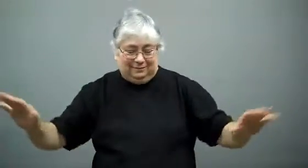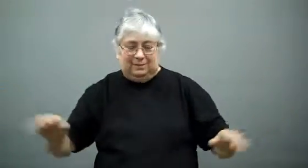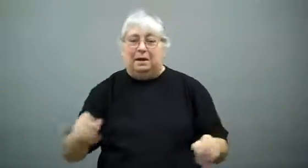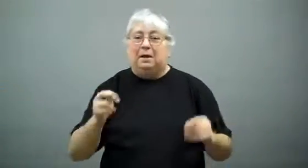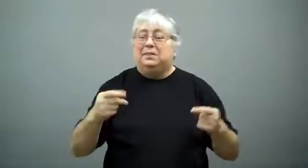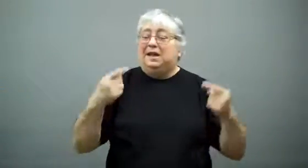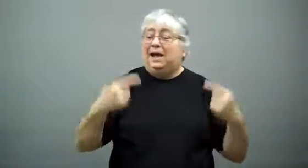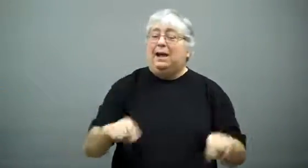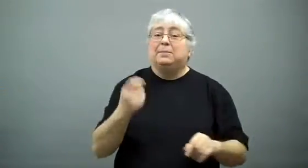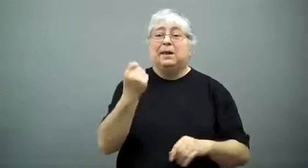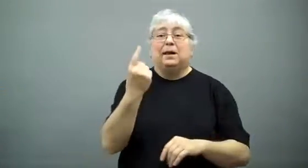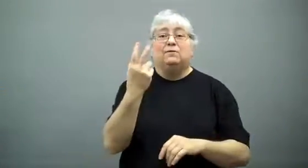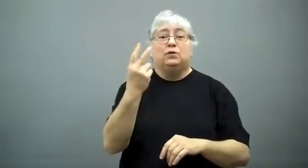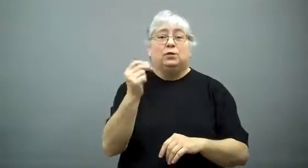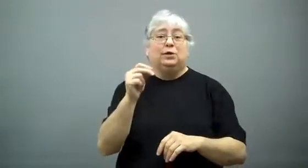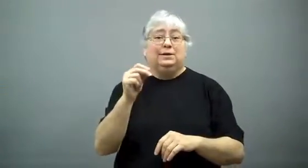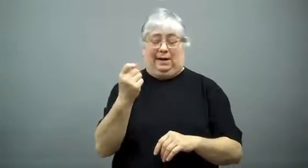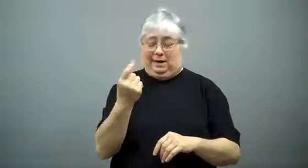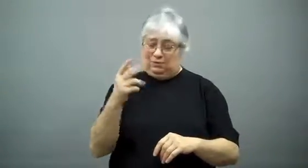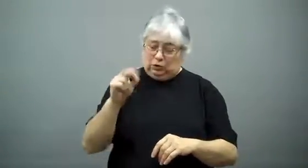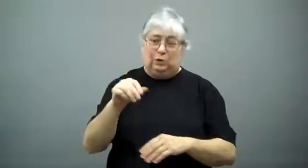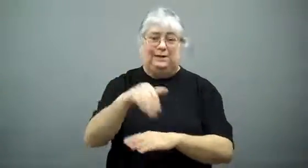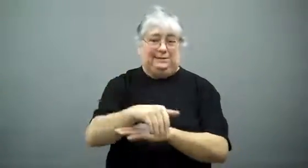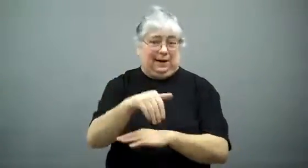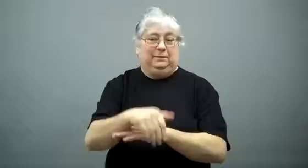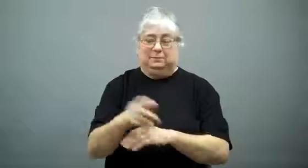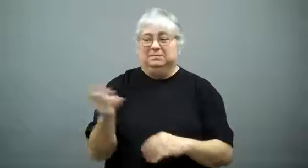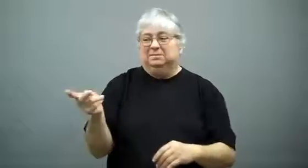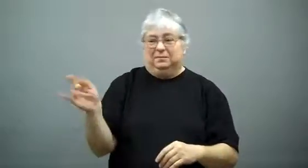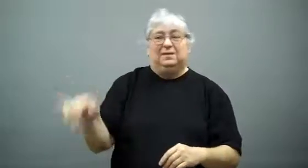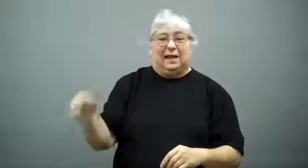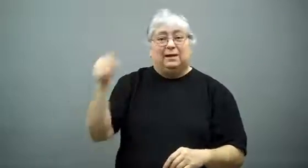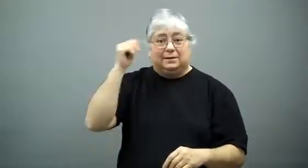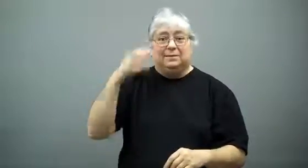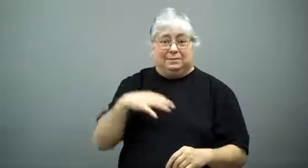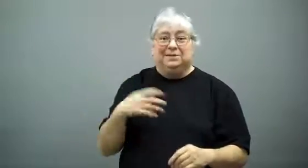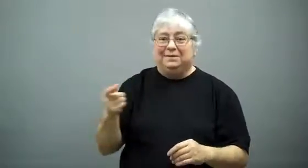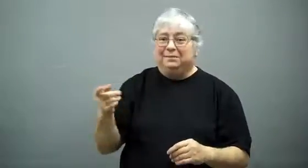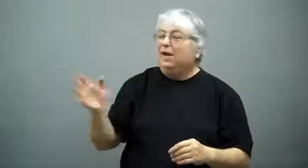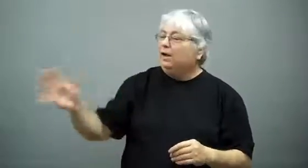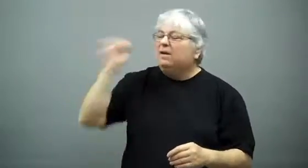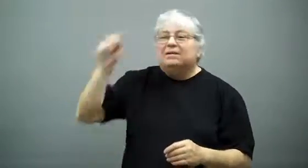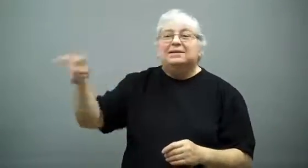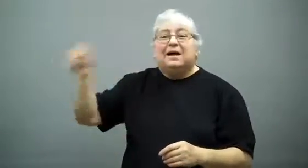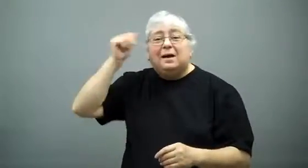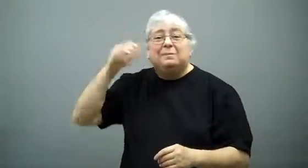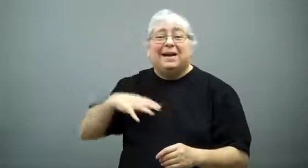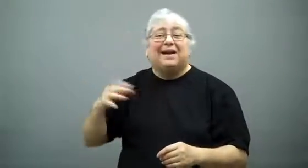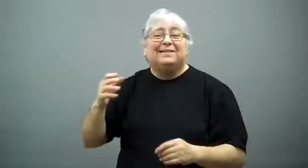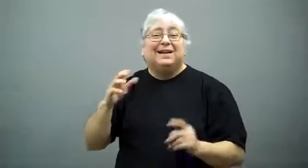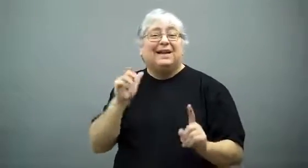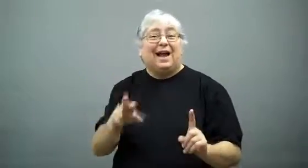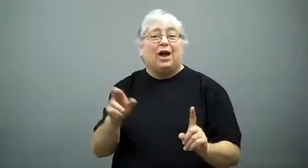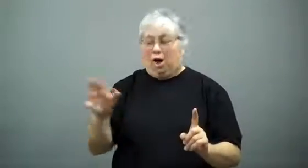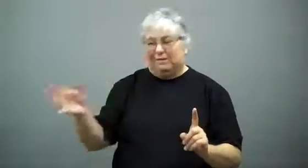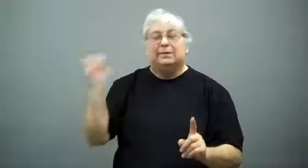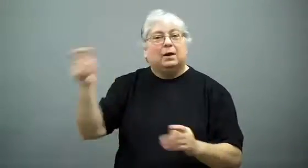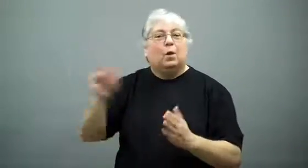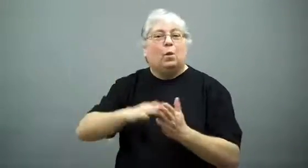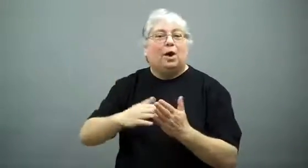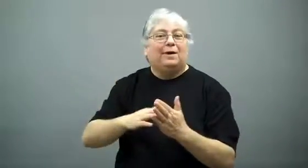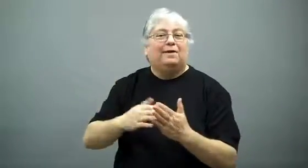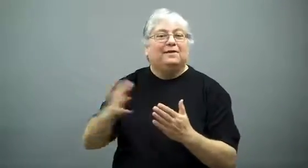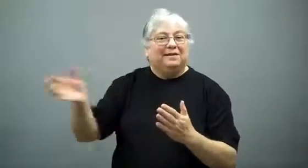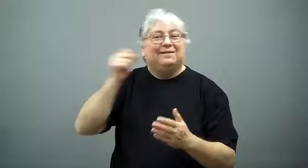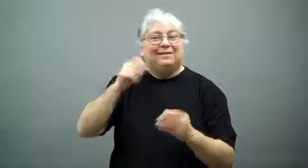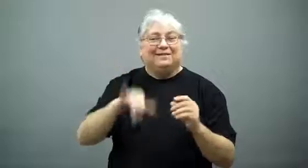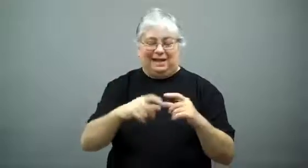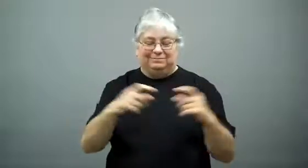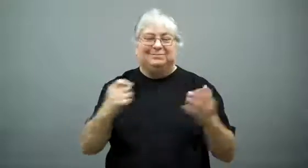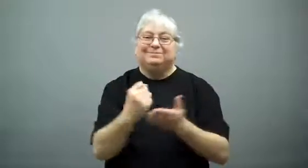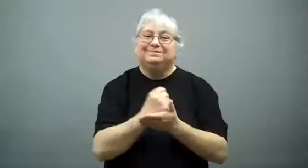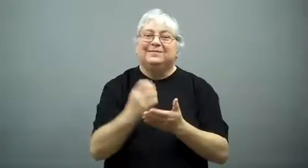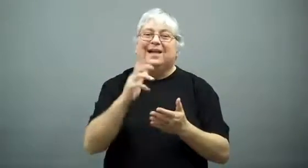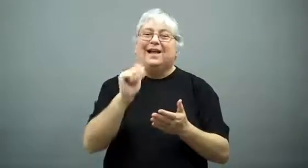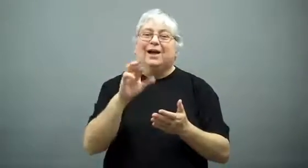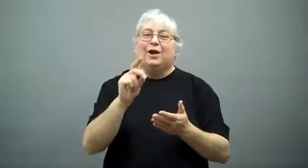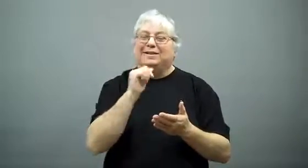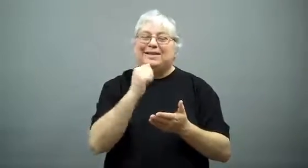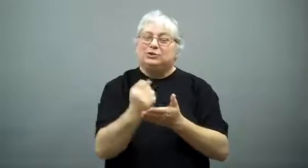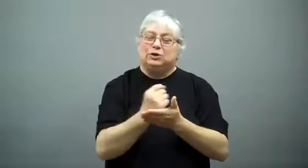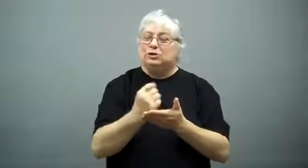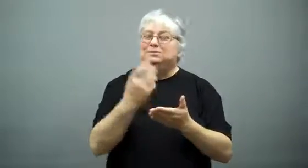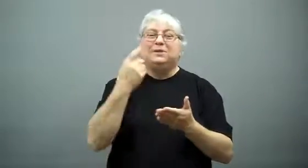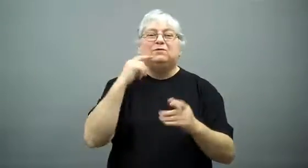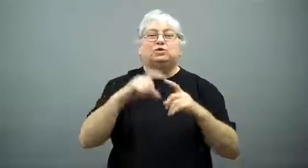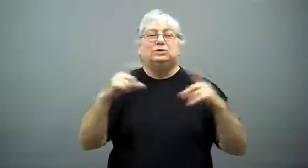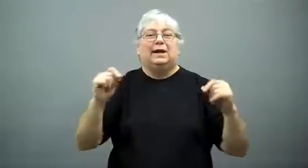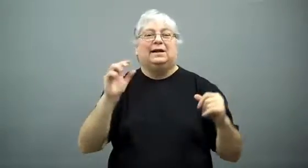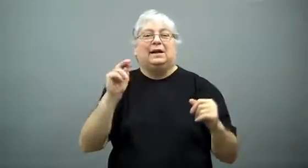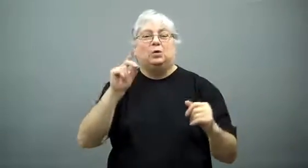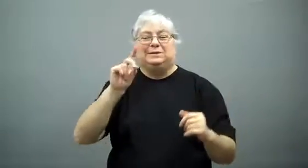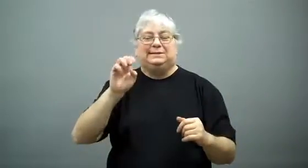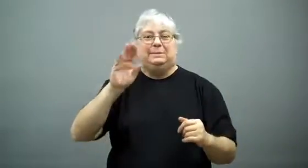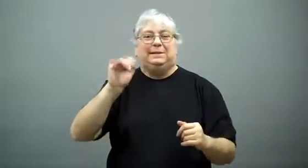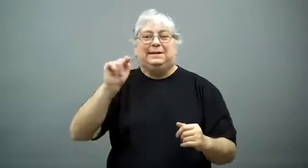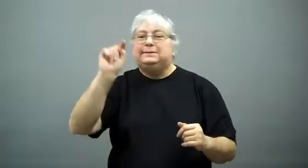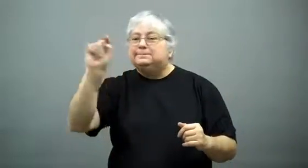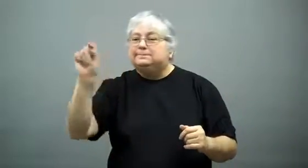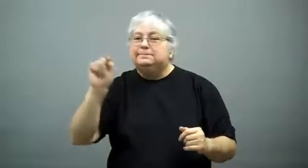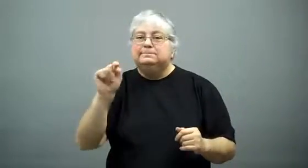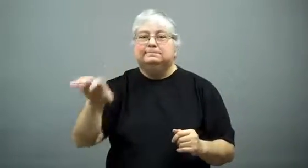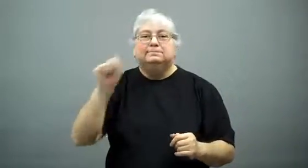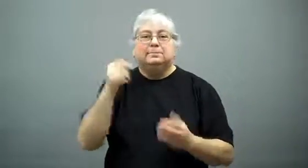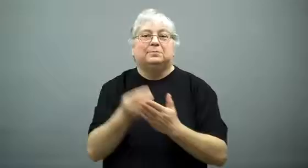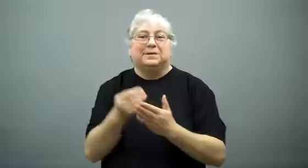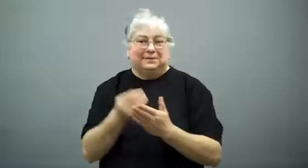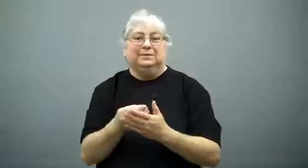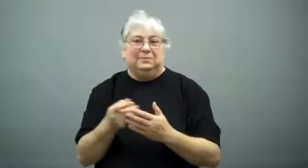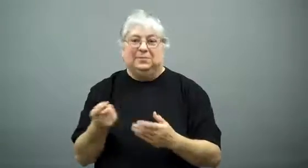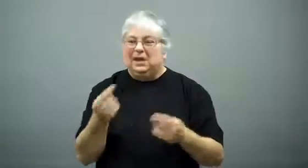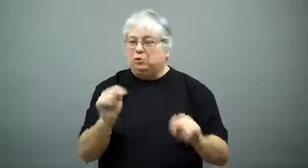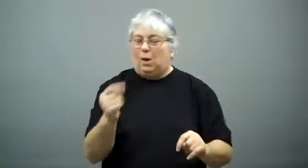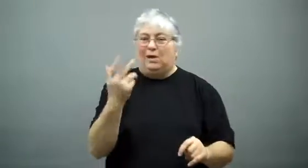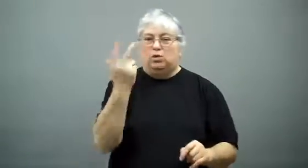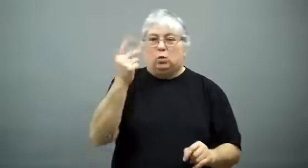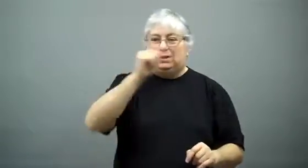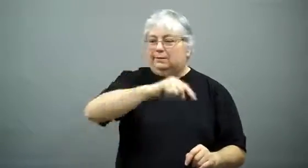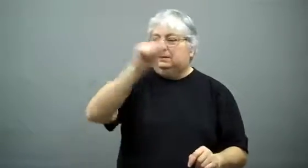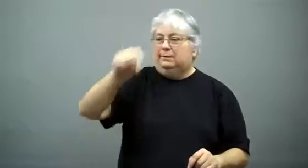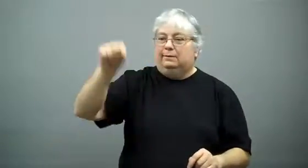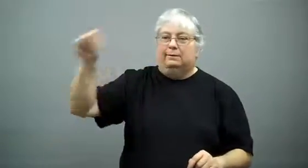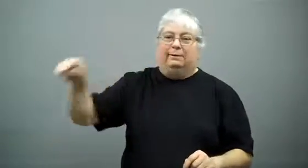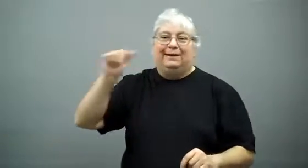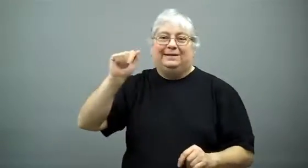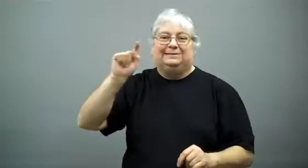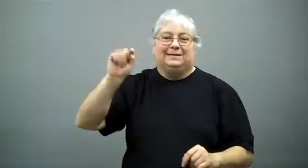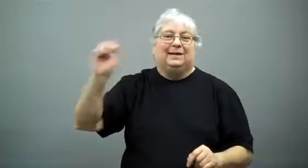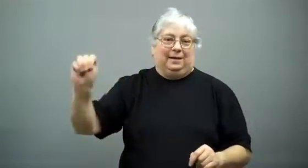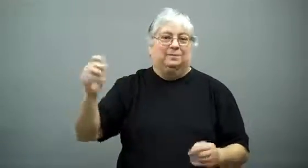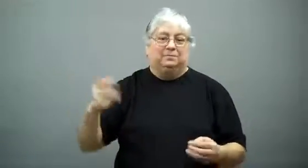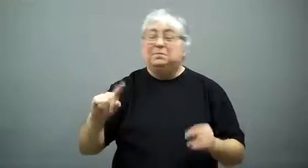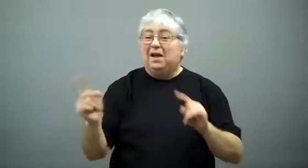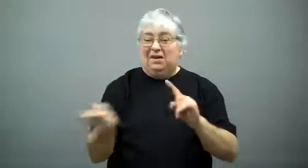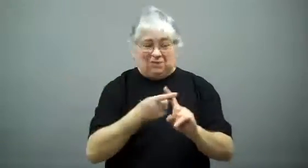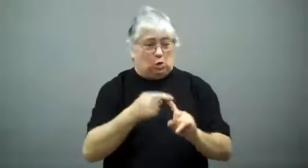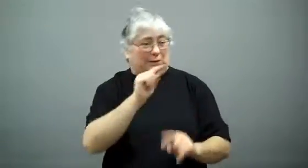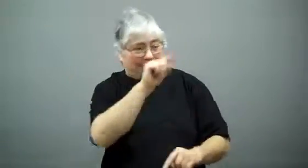Around 11:30, the men tried to use the carjacked man's debit card at 3 ATMs.